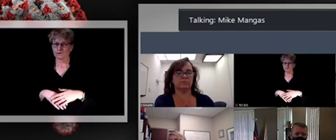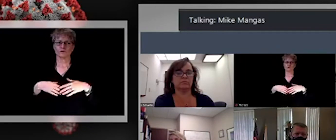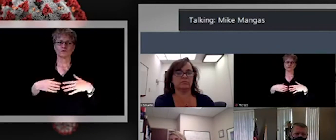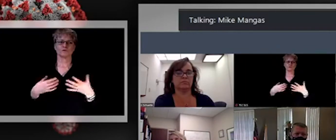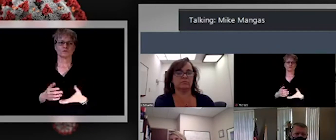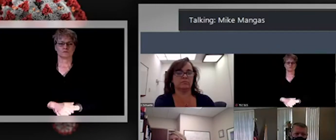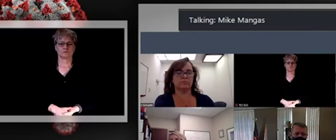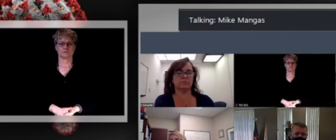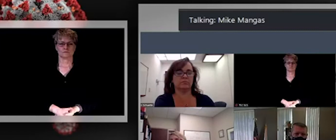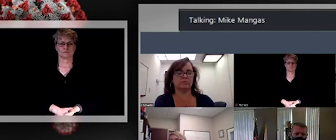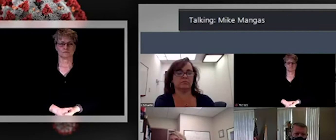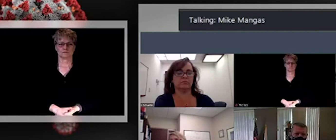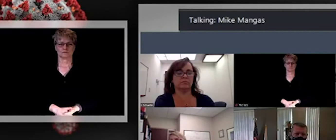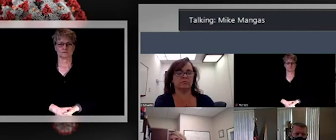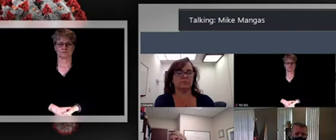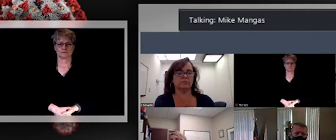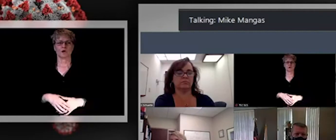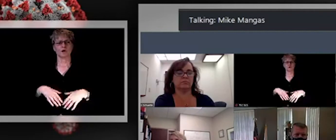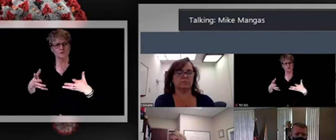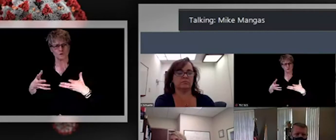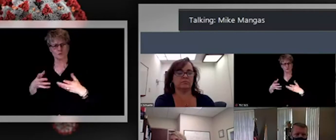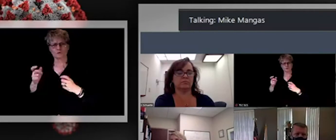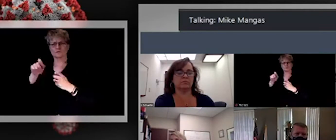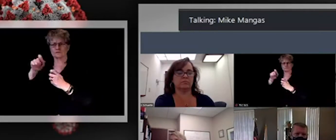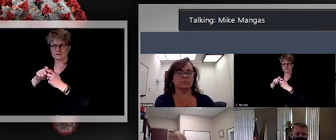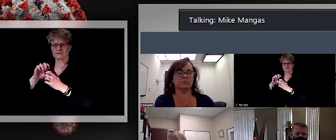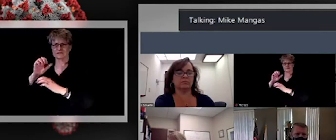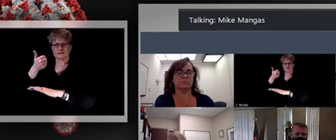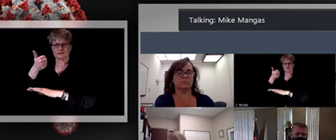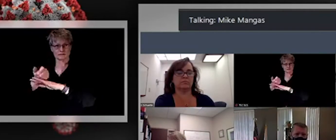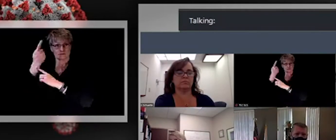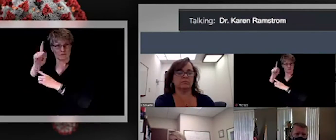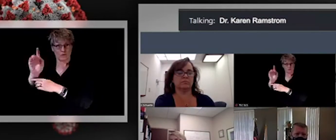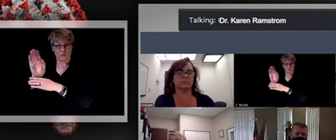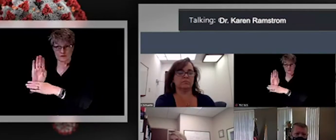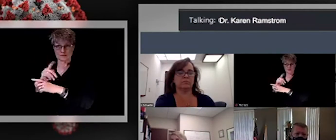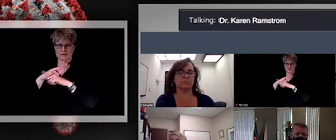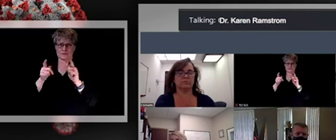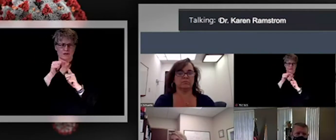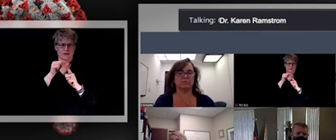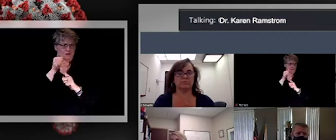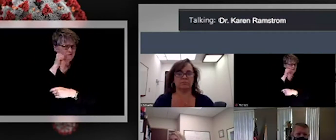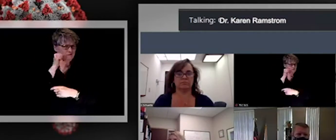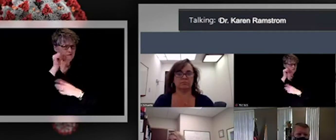for me. I gotcha.